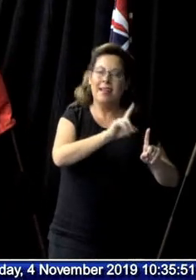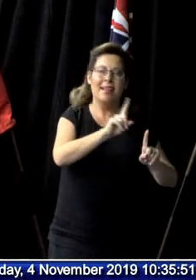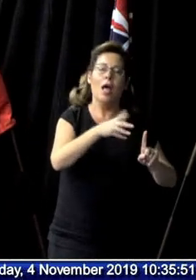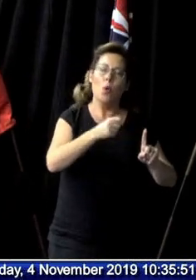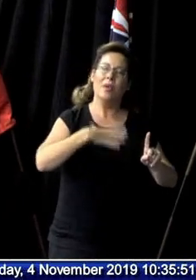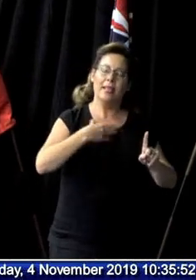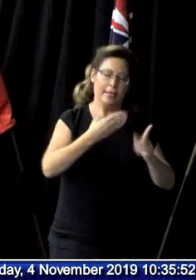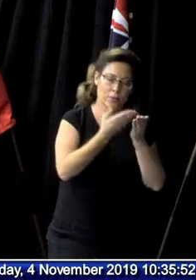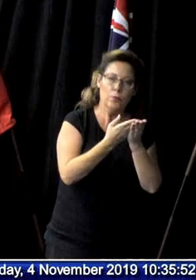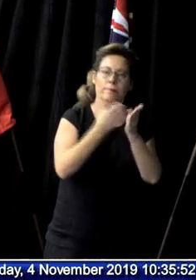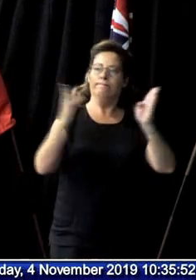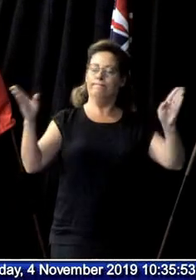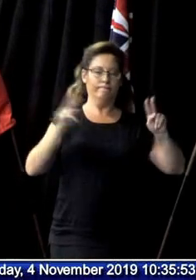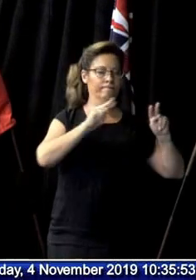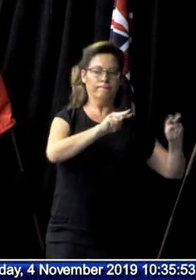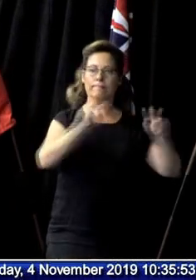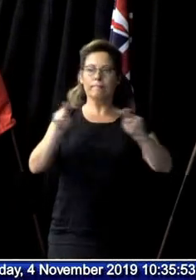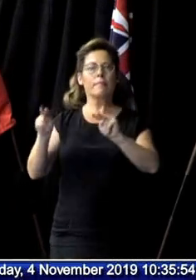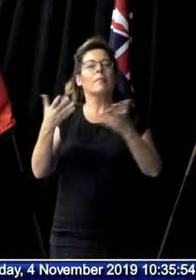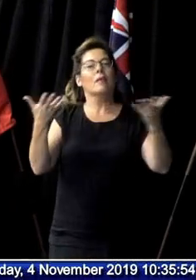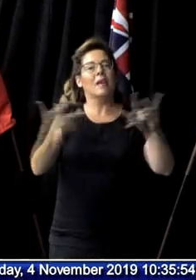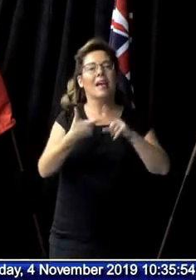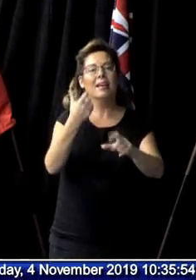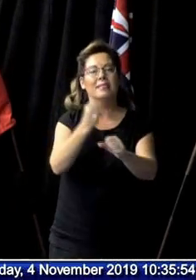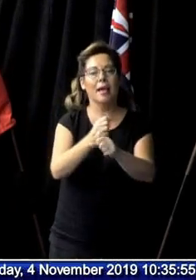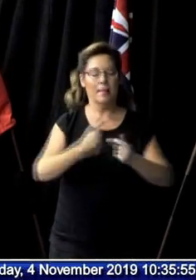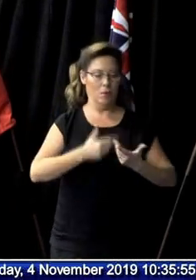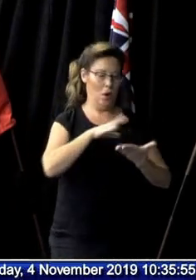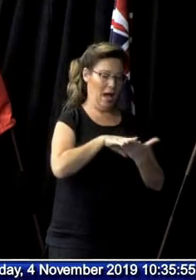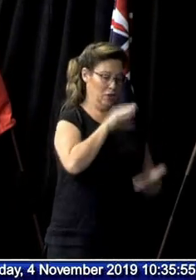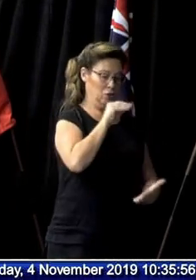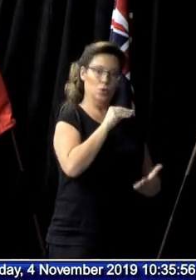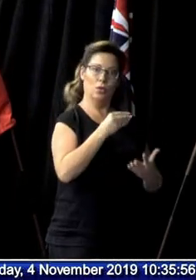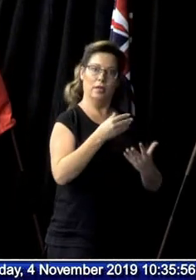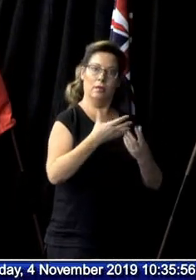For example, students with disability who experience violence or abuse at educational